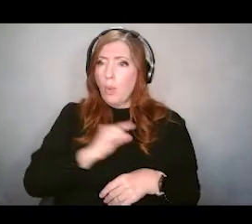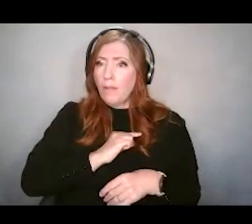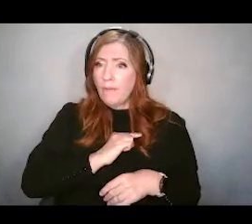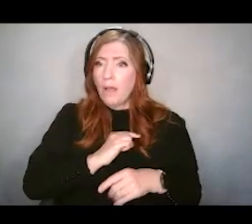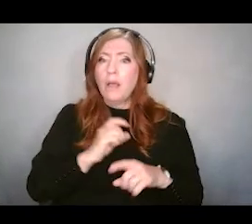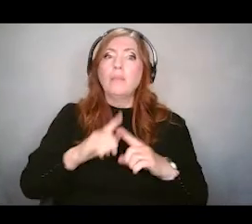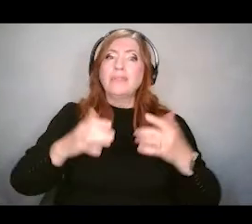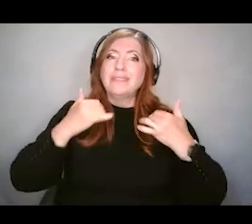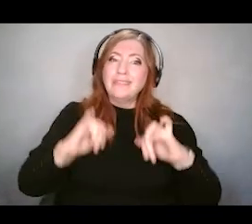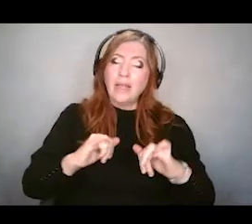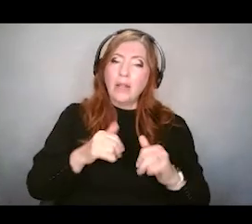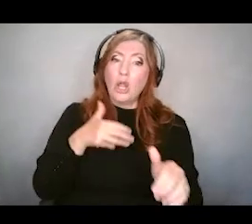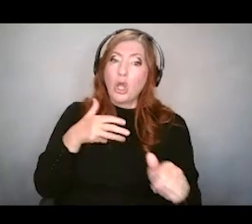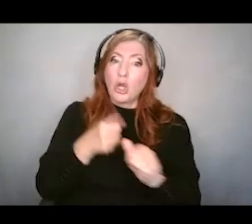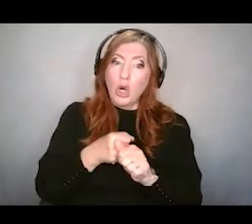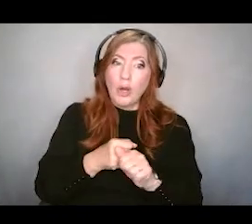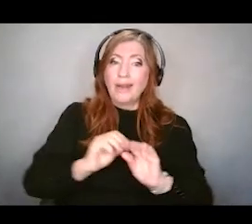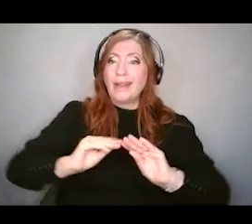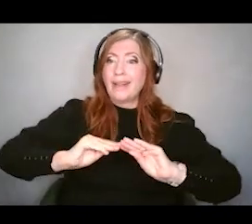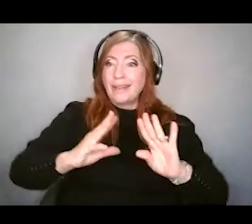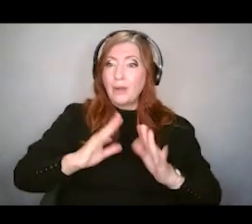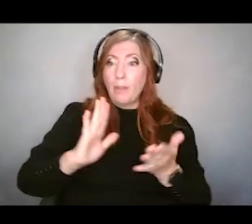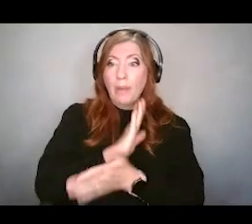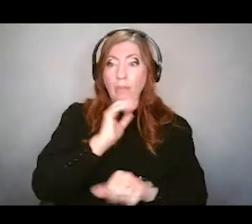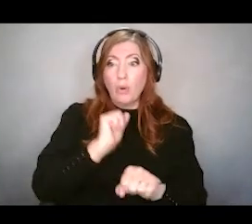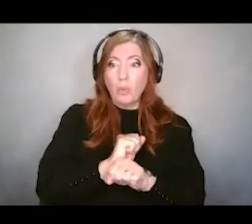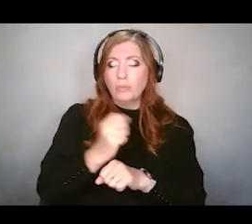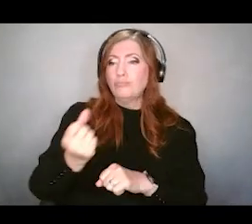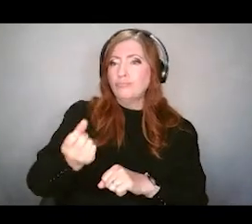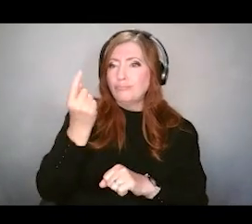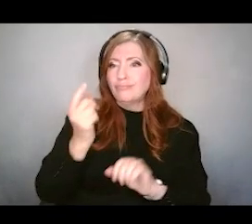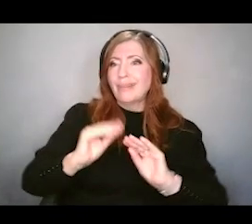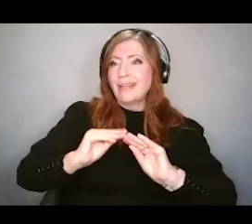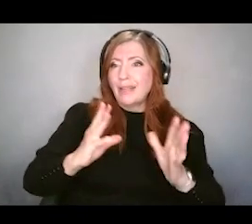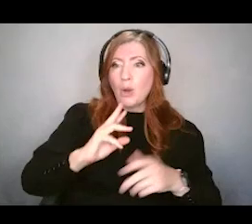having up-to-date and clear paperwork can give you a better idea of what kind of